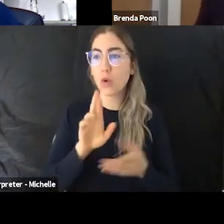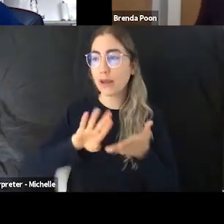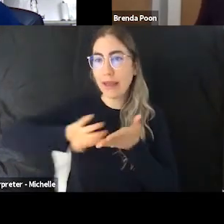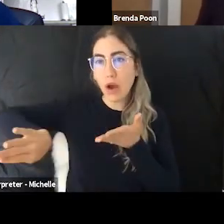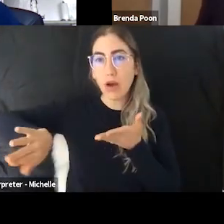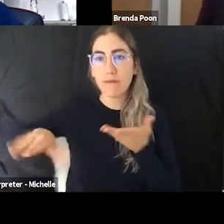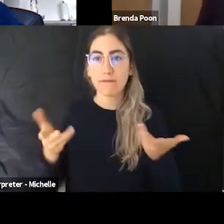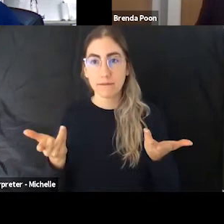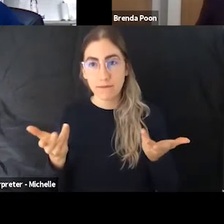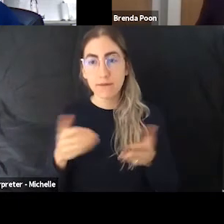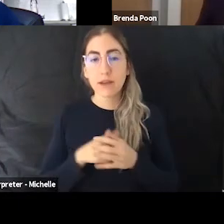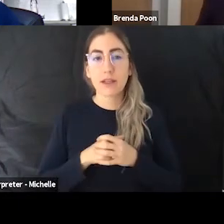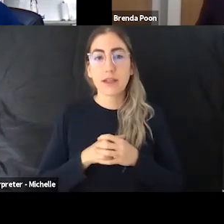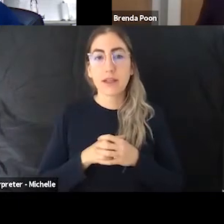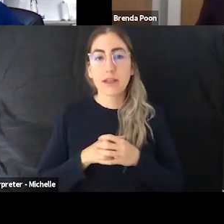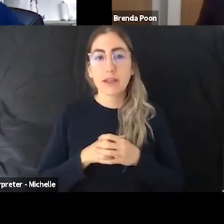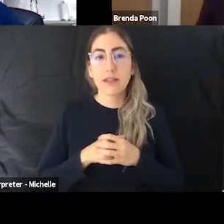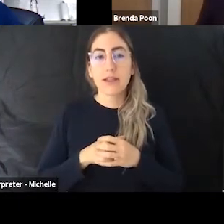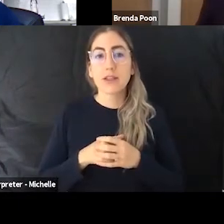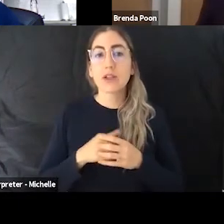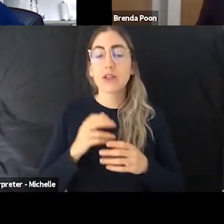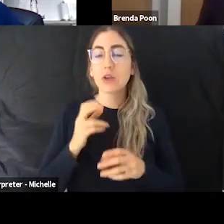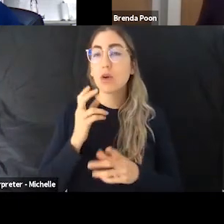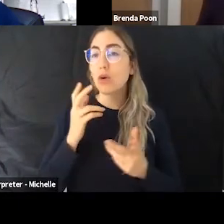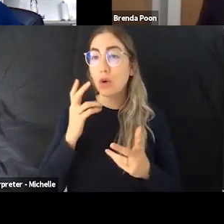SPEAKING, WE FOUND A QUARTER OF RESPONDENTS, ONE IN FOUR REPORTED SOME DIFFICULTIES IN EMPLOYMENT AND THAT COULD HAVE THAT COULD HAVE BEEN AROUND REDUCED EMPLOYMENT HOURS OR REPORTED JOB BEEN AROUND REDUCED EMPLOYMENT HOURS OR REPORTED JOB LOSS.